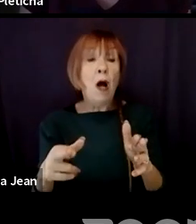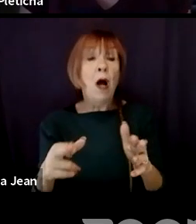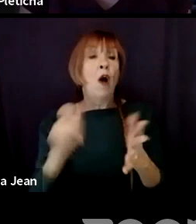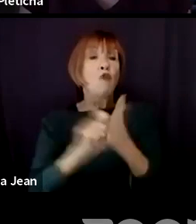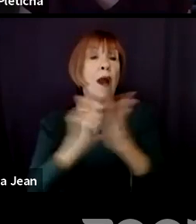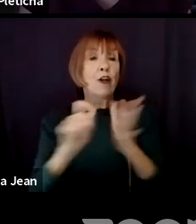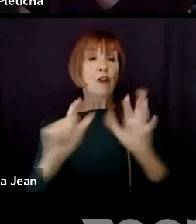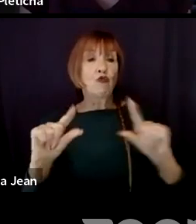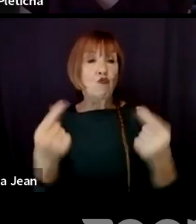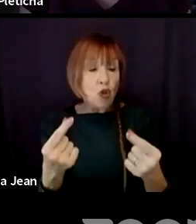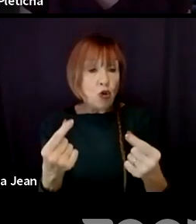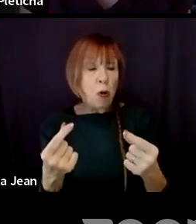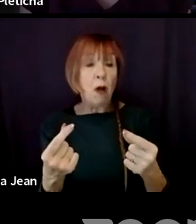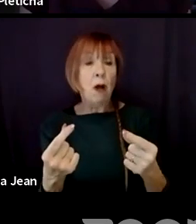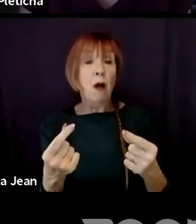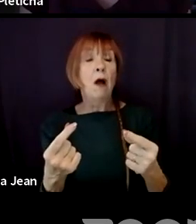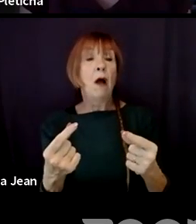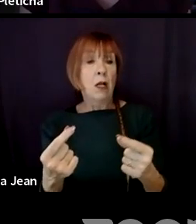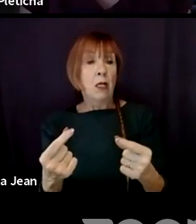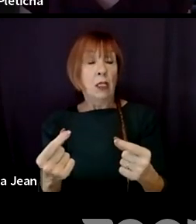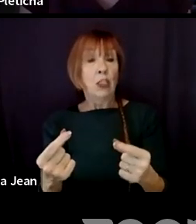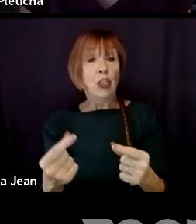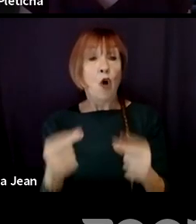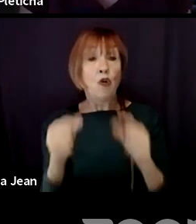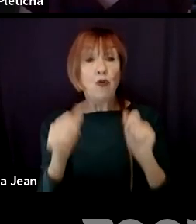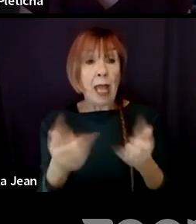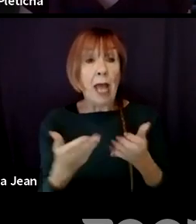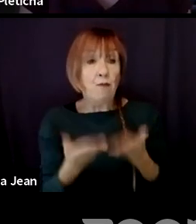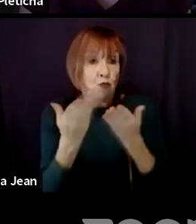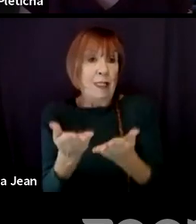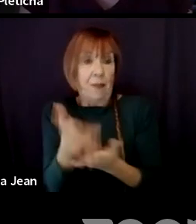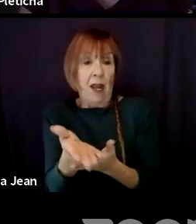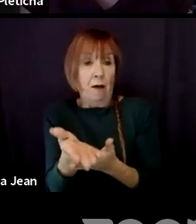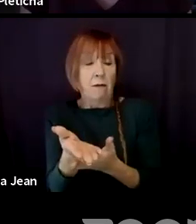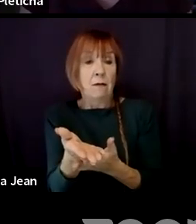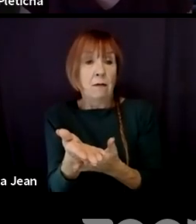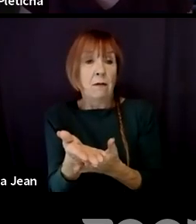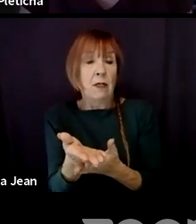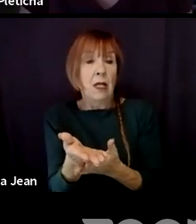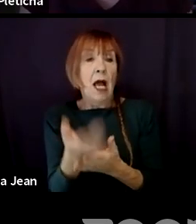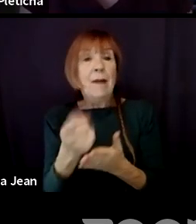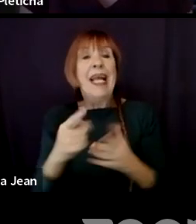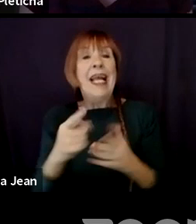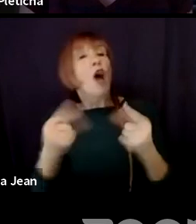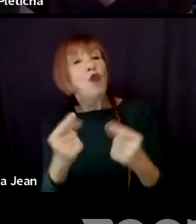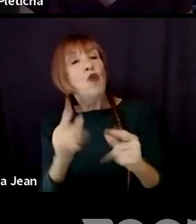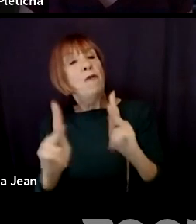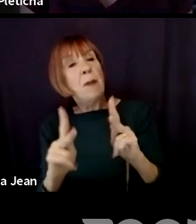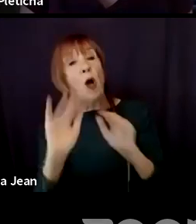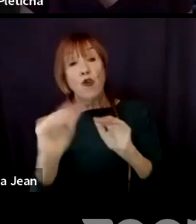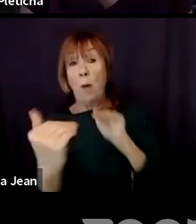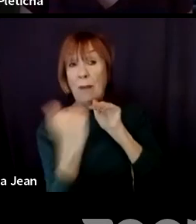that you can function that way. That's where they come from, it's a group of people, they're your peers, you're all invested